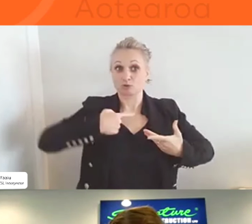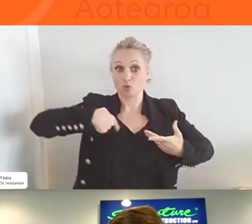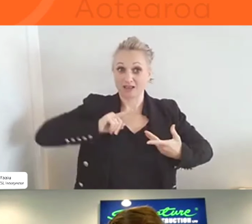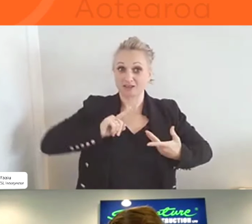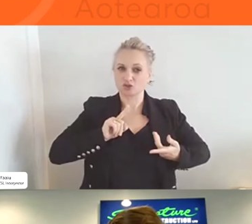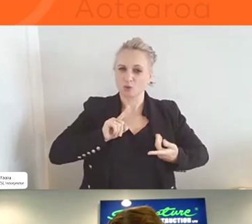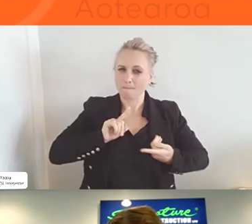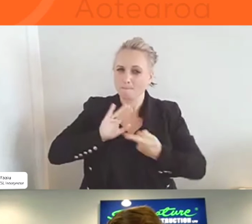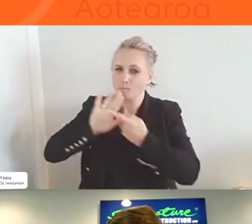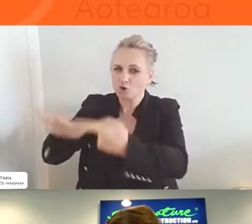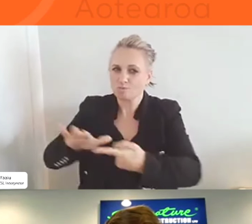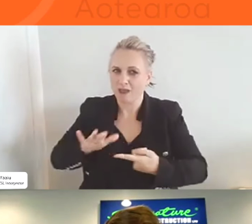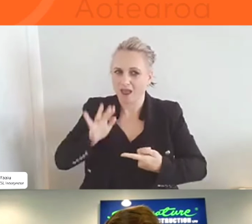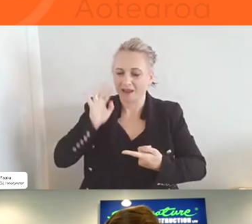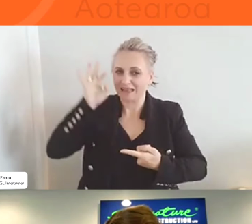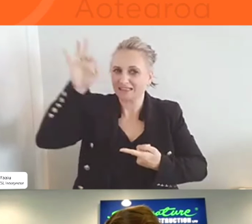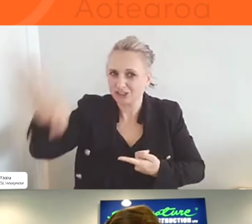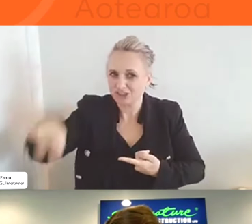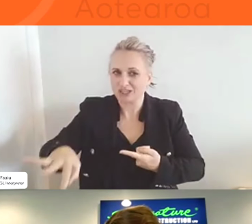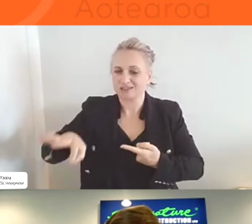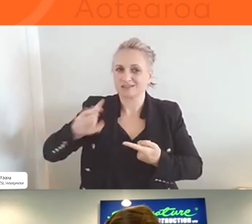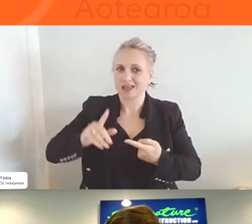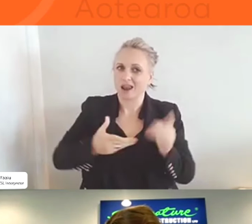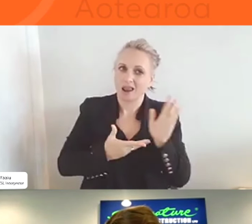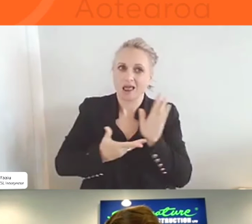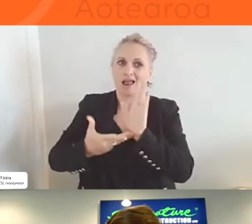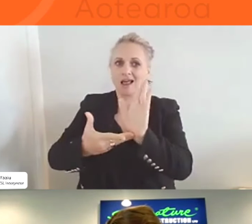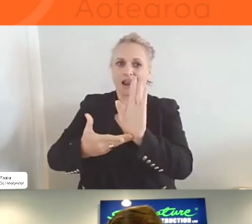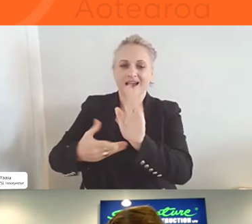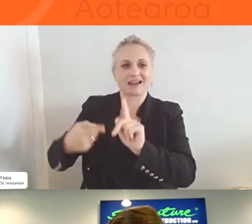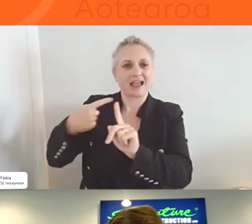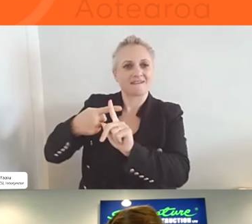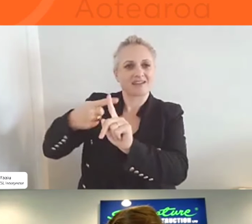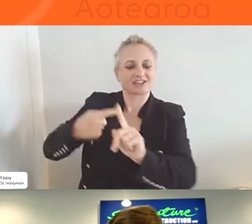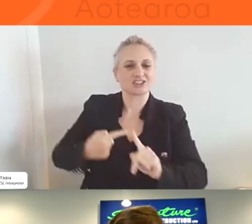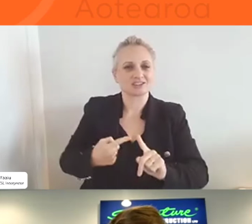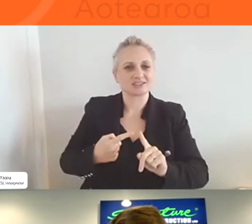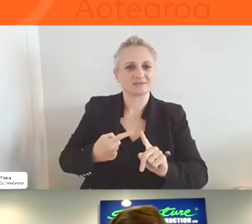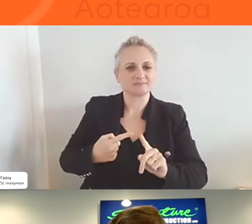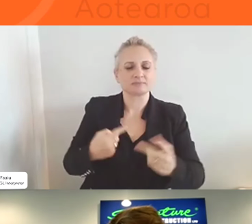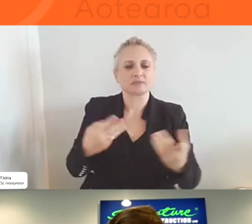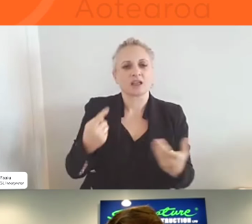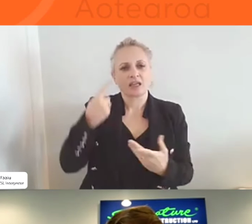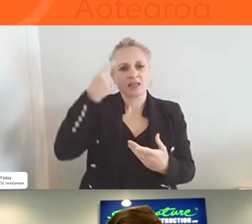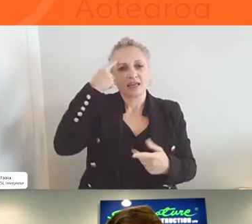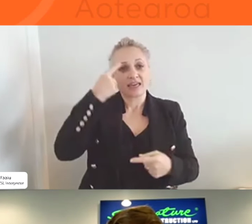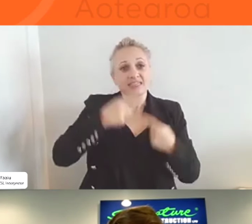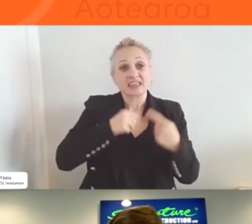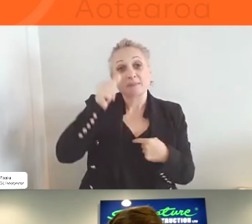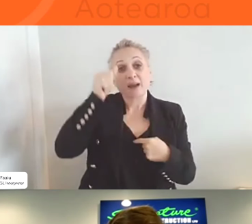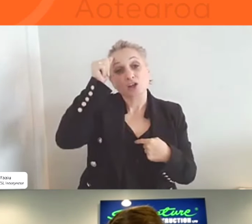and highlight those advantages for them. Yeah. In terms of knowing what to build, there's been suggestions earlier, we've seen the masterplan